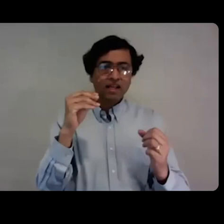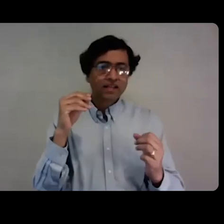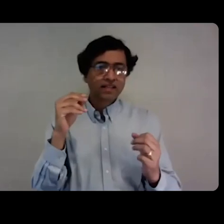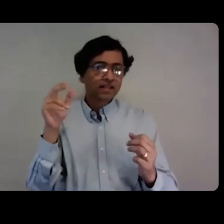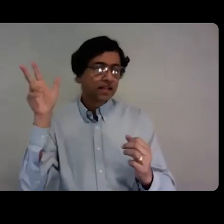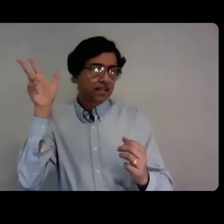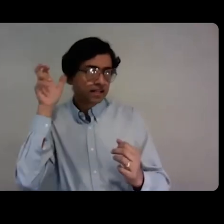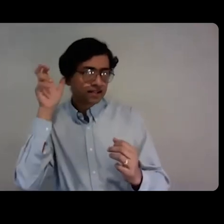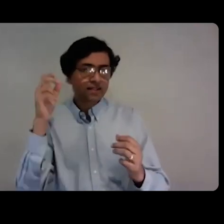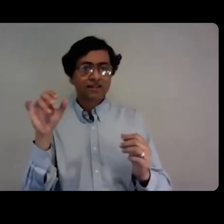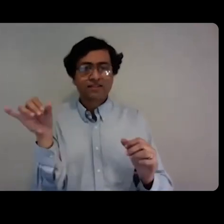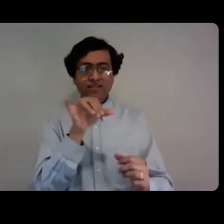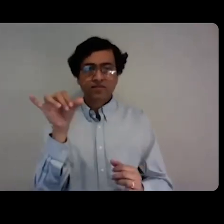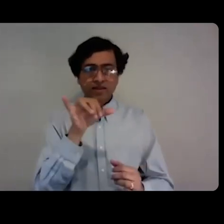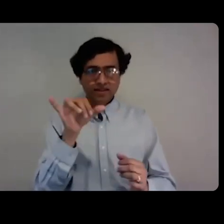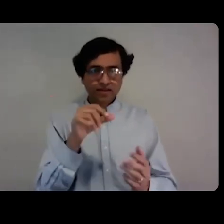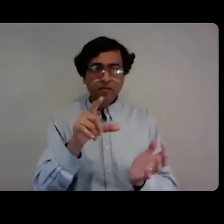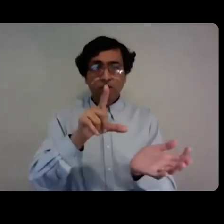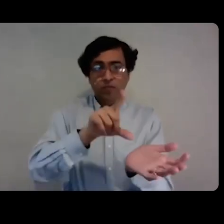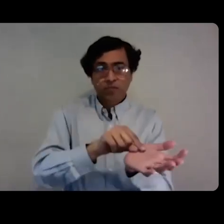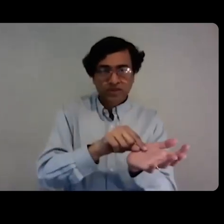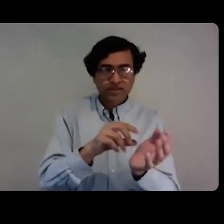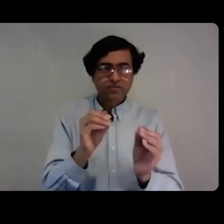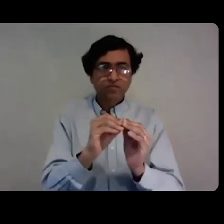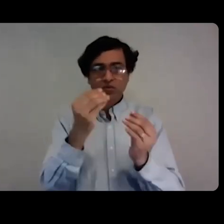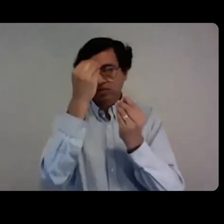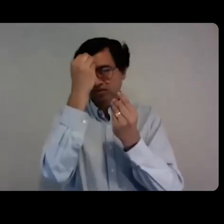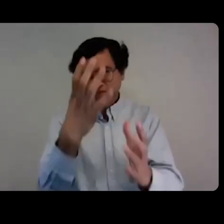Words come in a linear fashion in text, but come